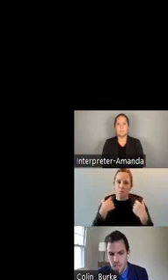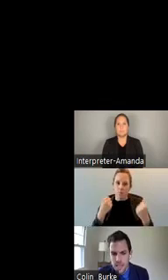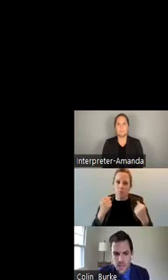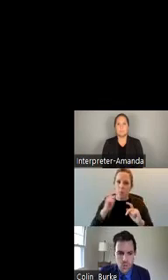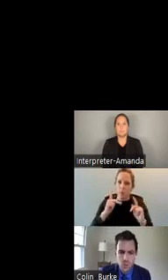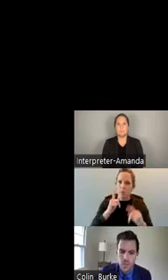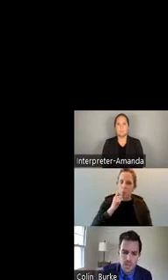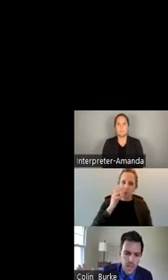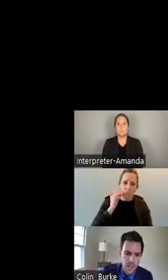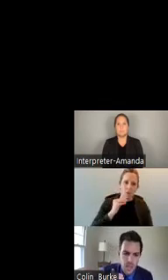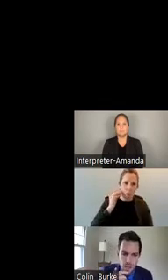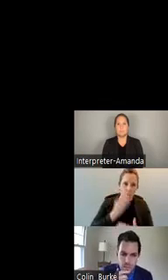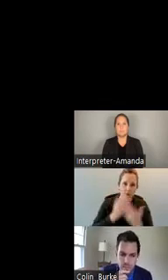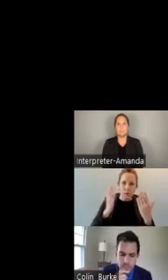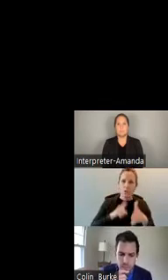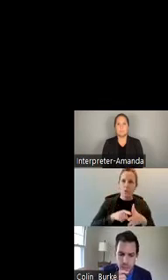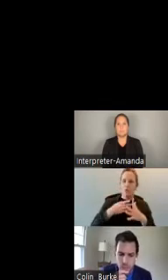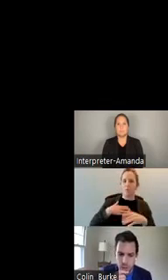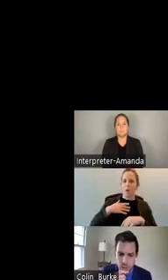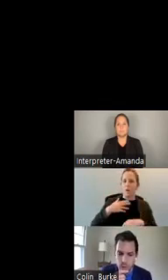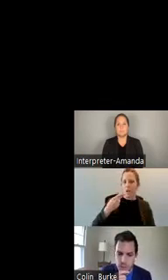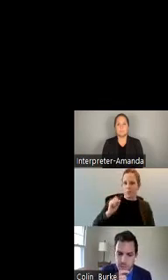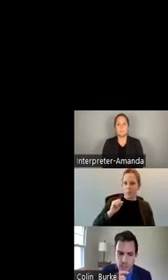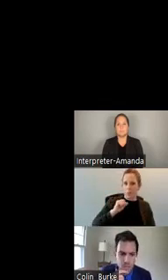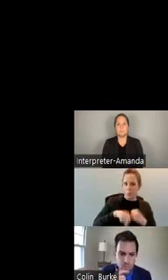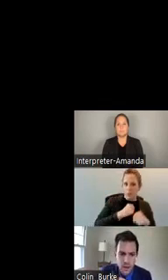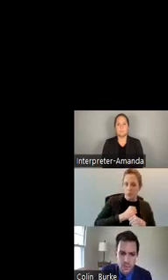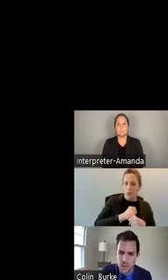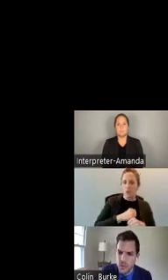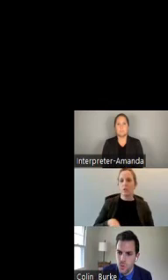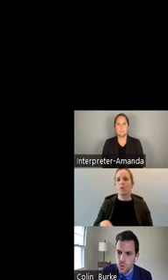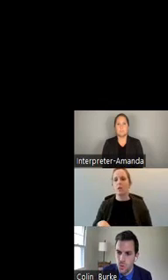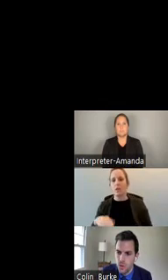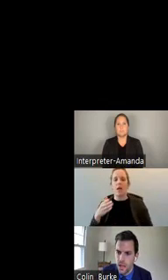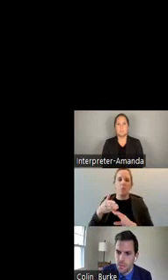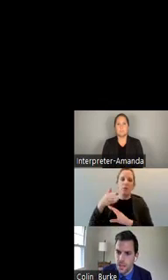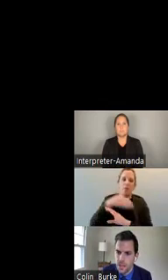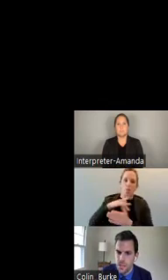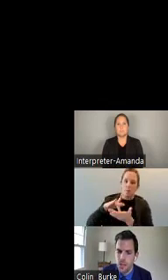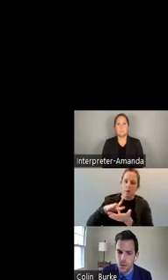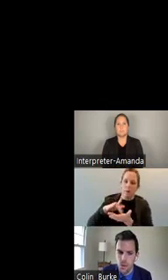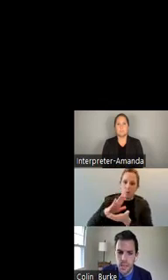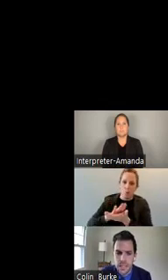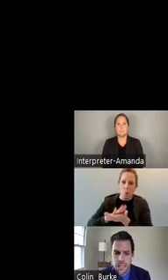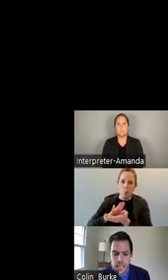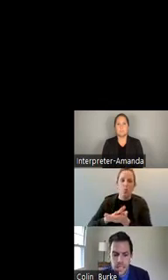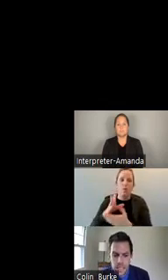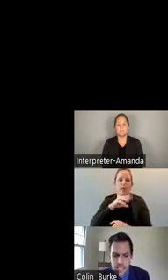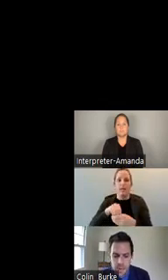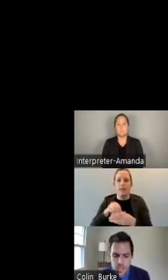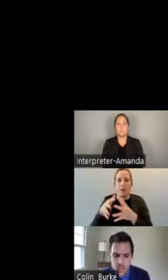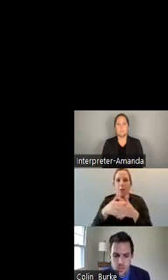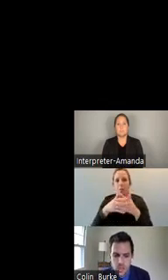high school and and um a formative year prior to medical school as an Americorps case manager with